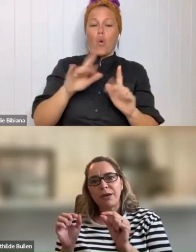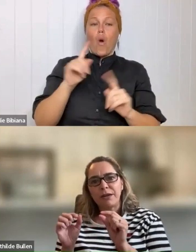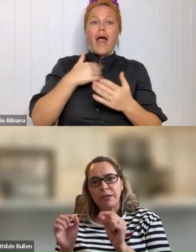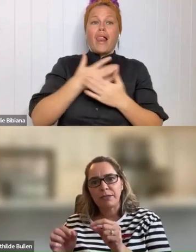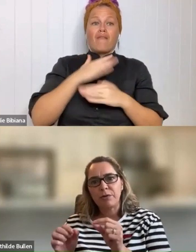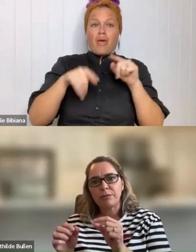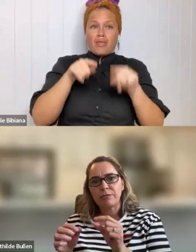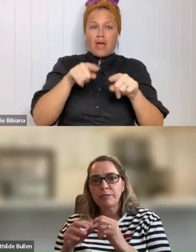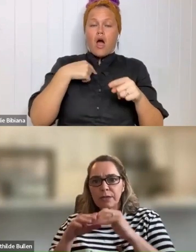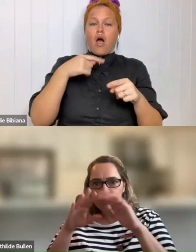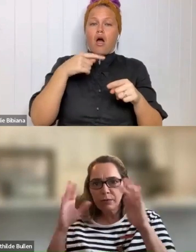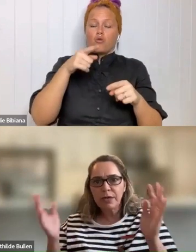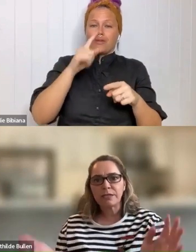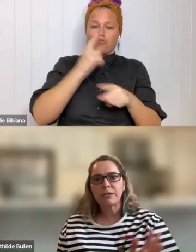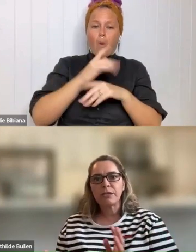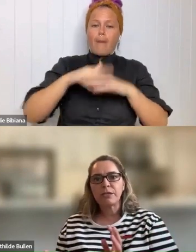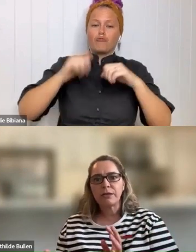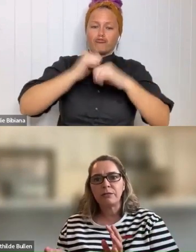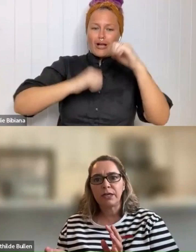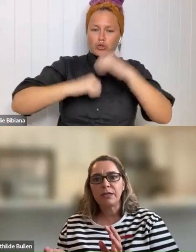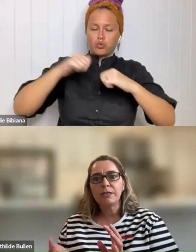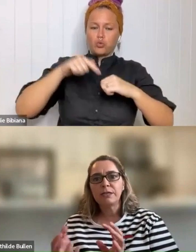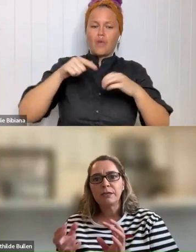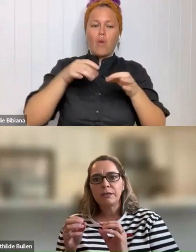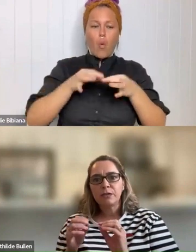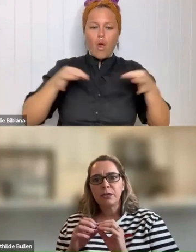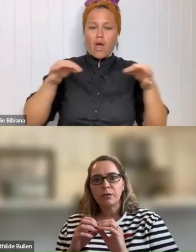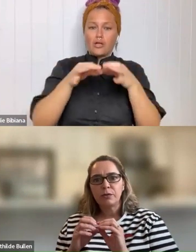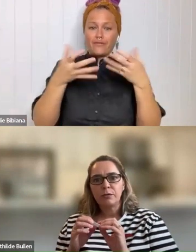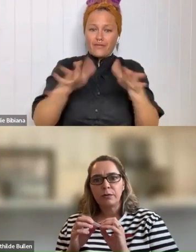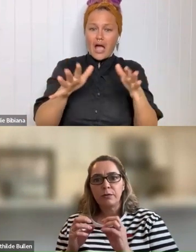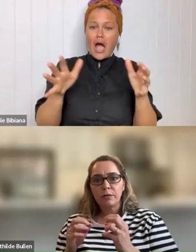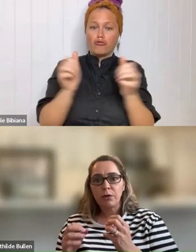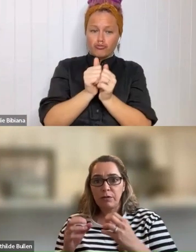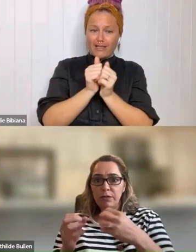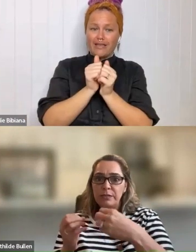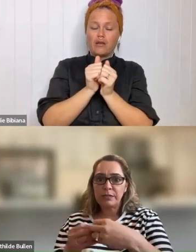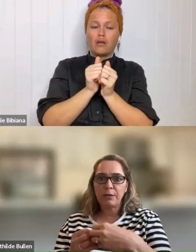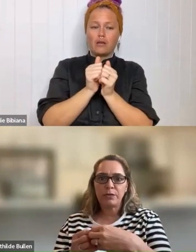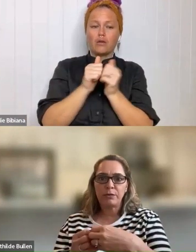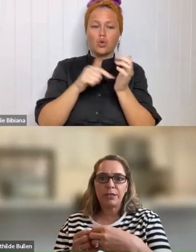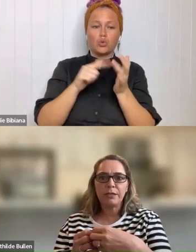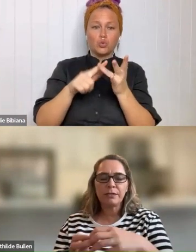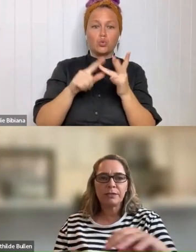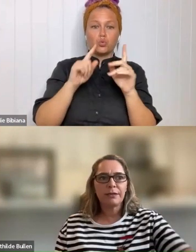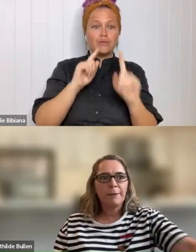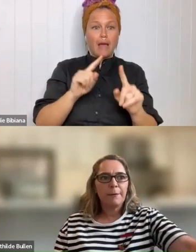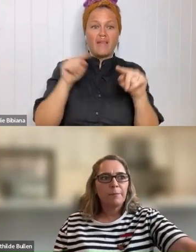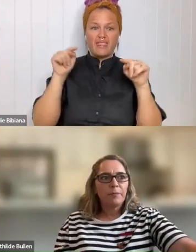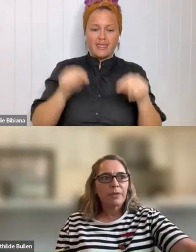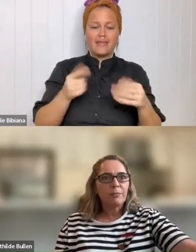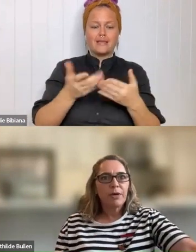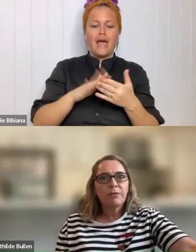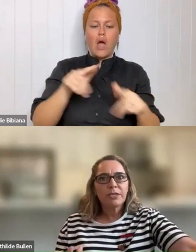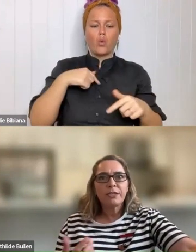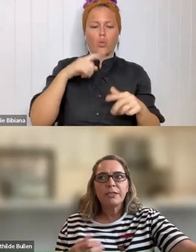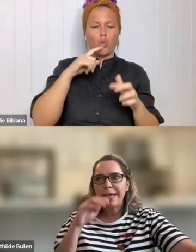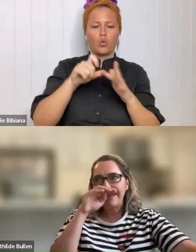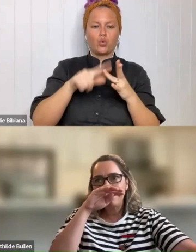about it being structural, that the organization had agreed to go, this is how we're doing this. My question is, how